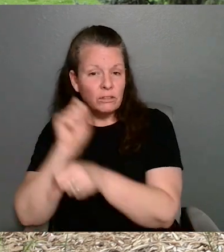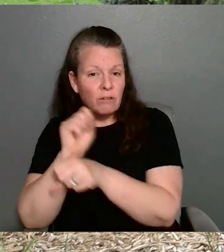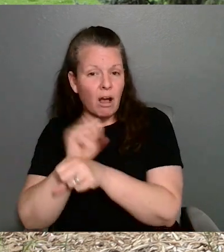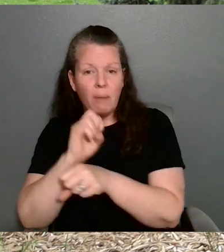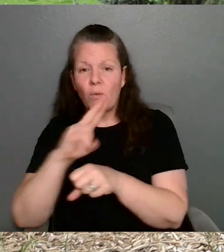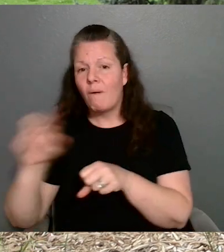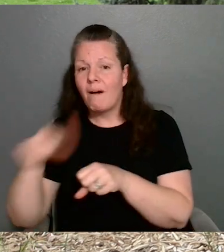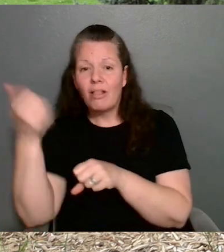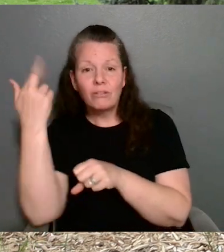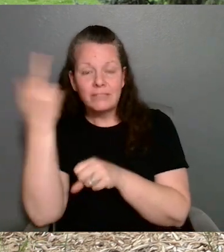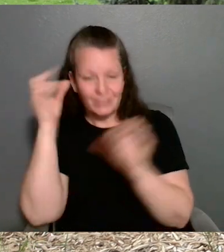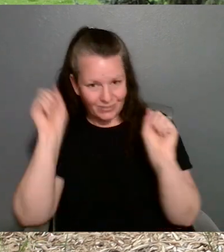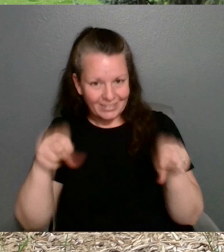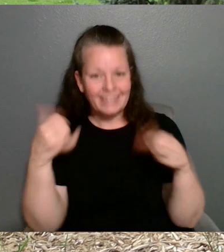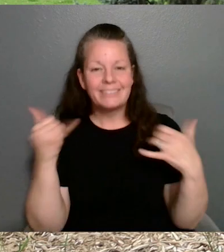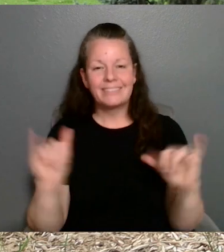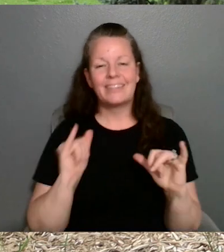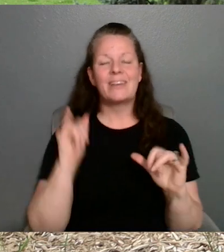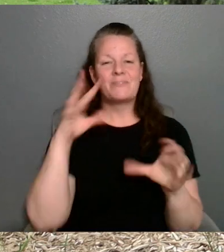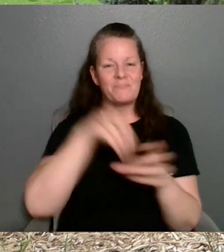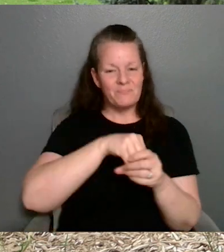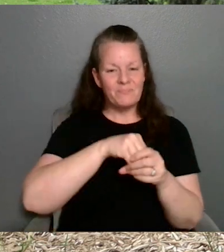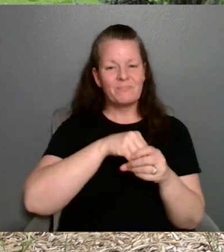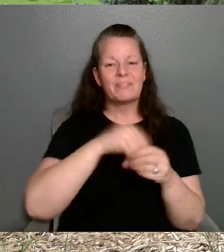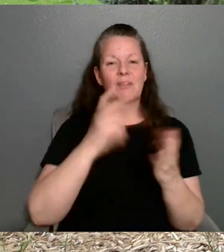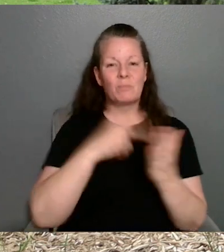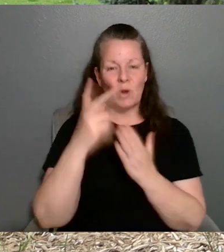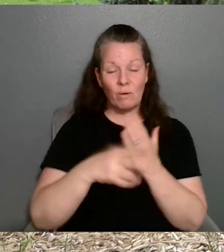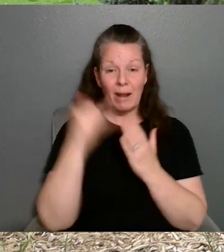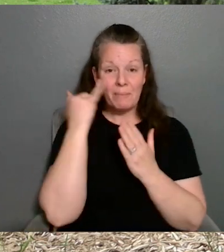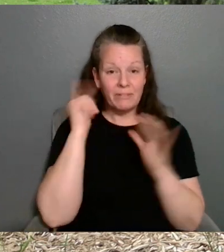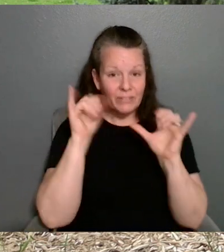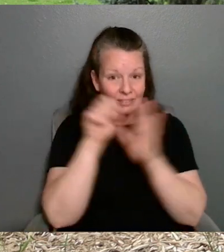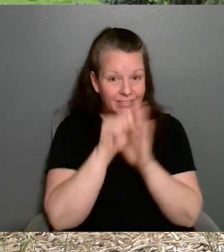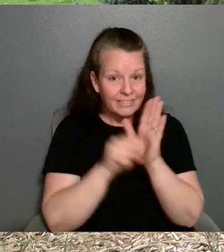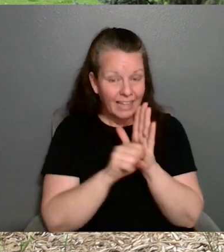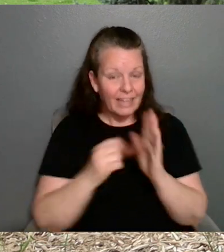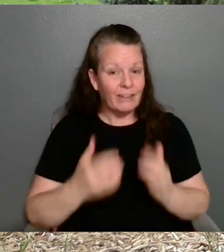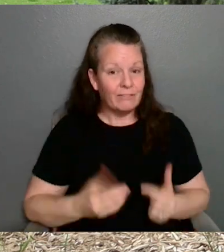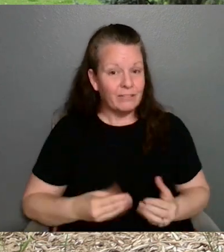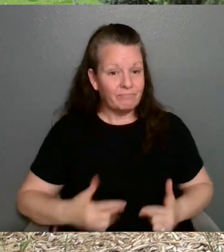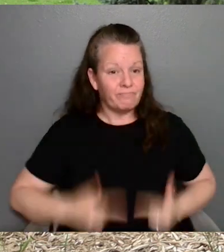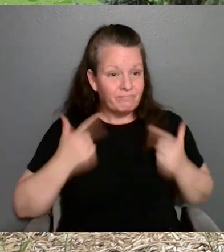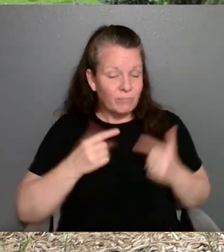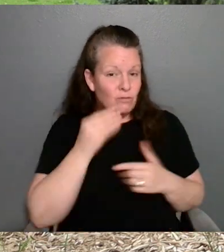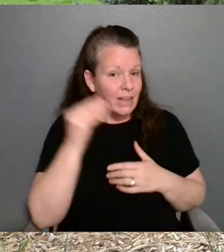or any other reason, you can still stay on the program as long as your state of residence remains. Colorado.